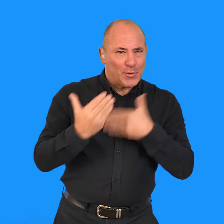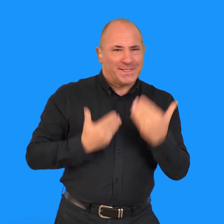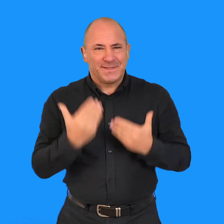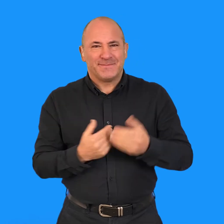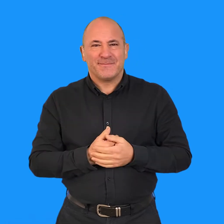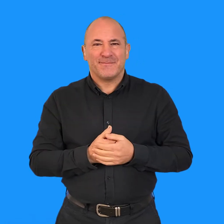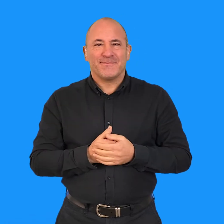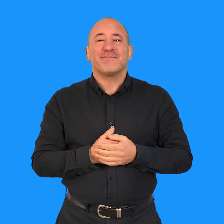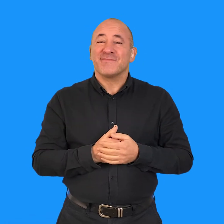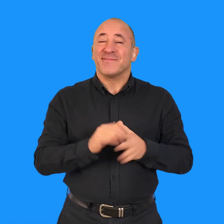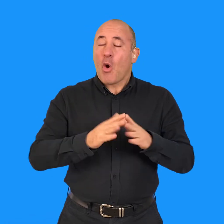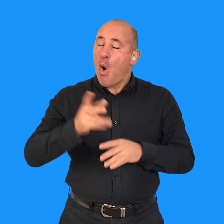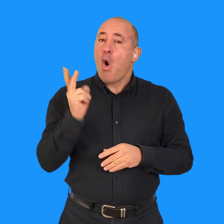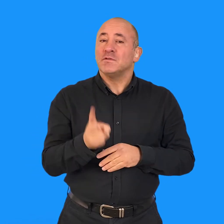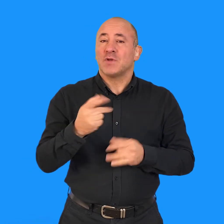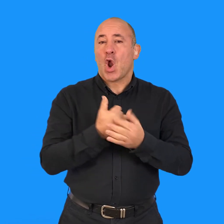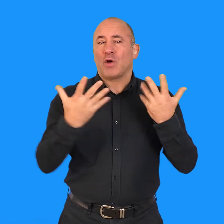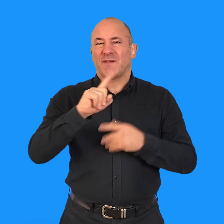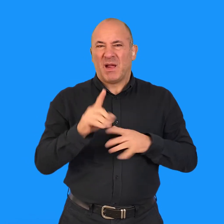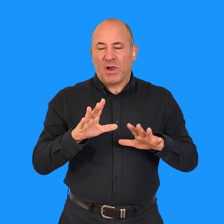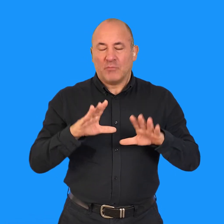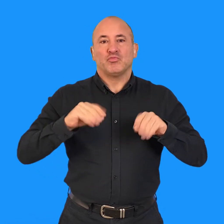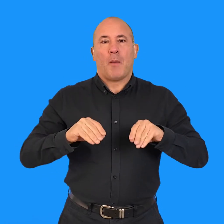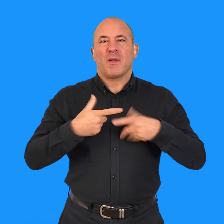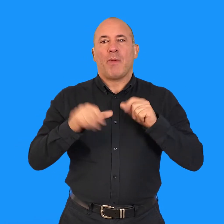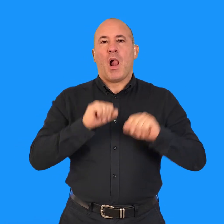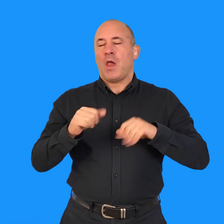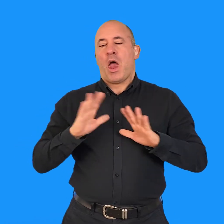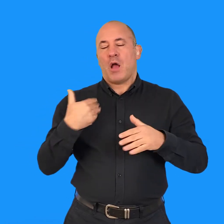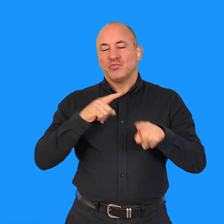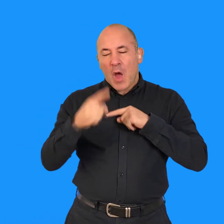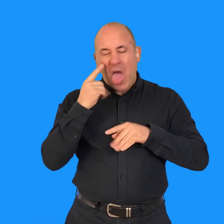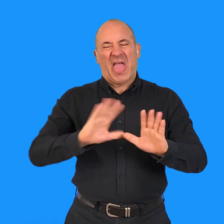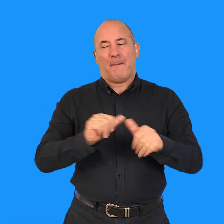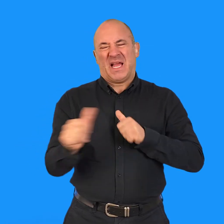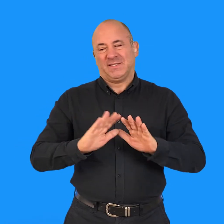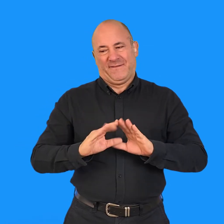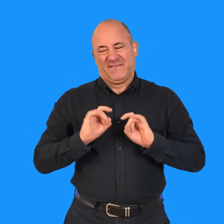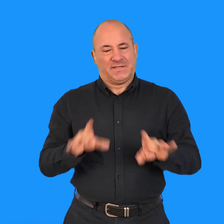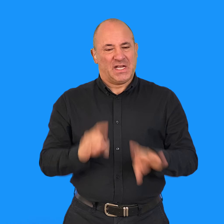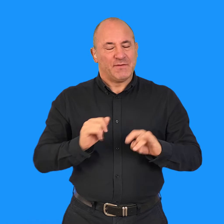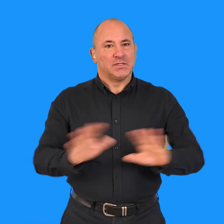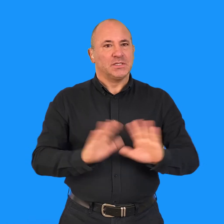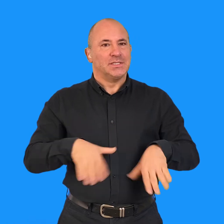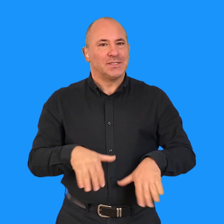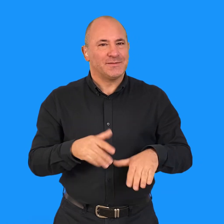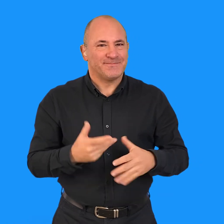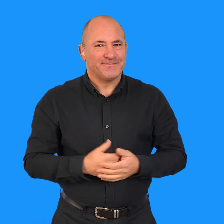and push yourself. But actually quite often it makes people shut down and become defensive and not try.